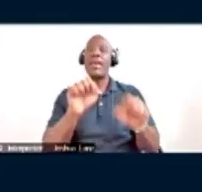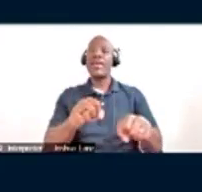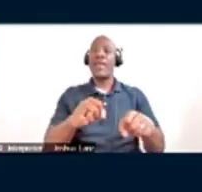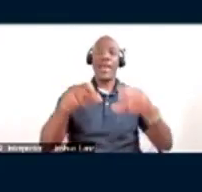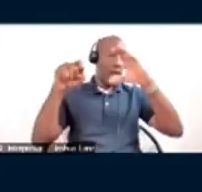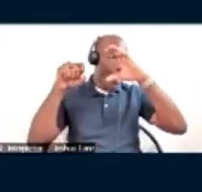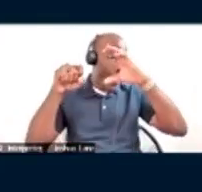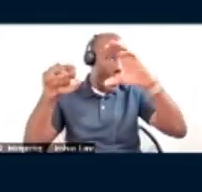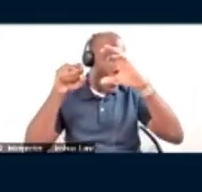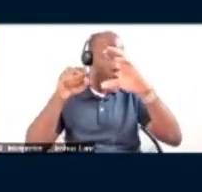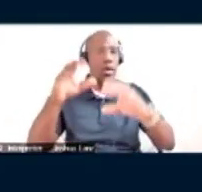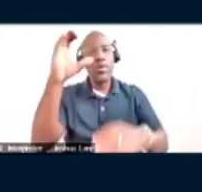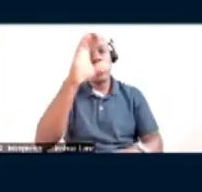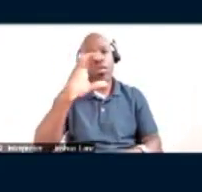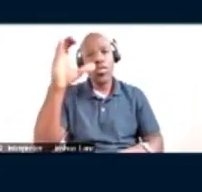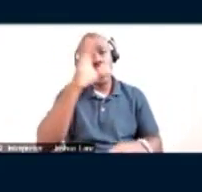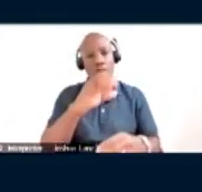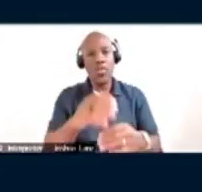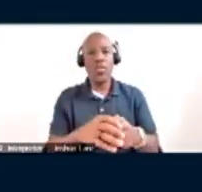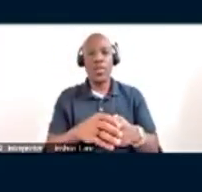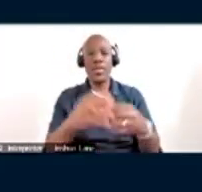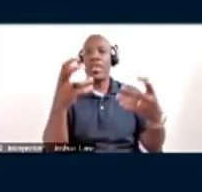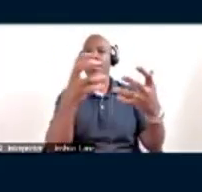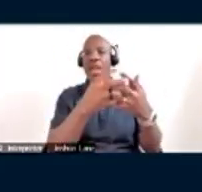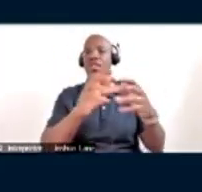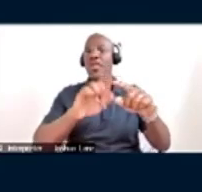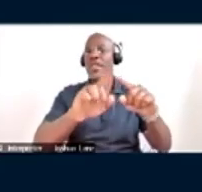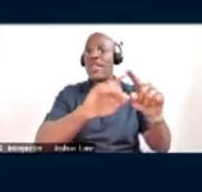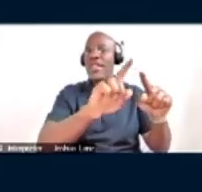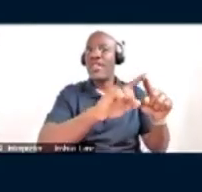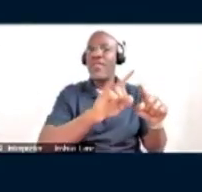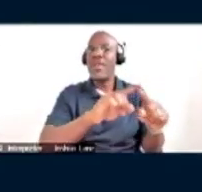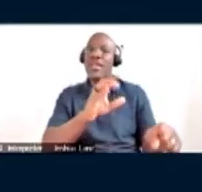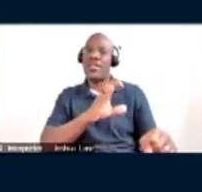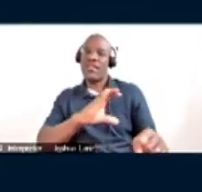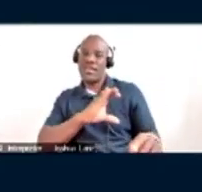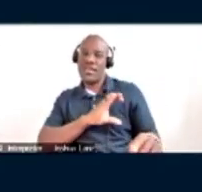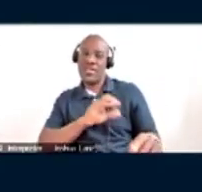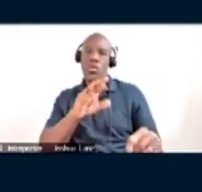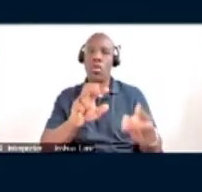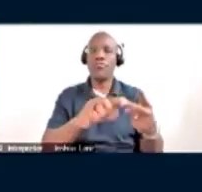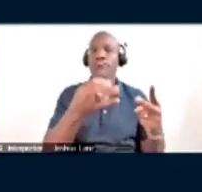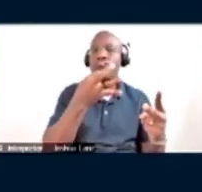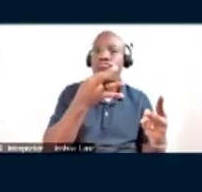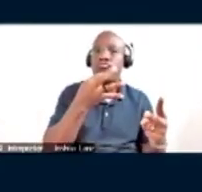and various other characteristics of reviewers that helps SROs find potential reviewers.